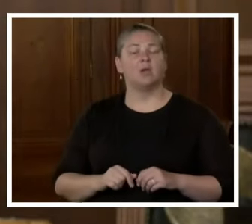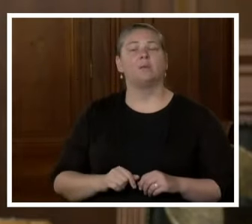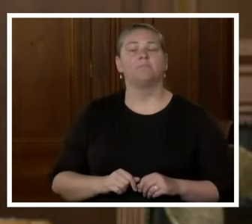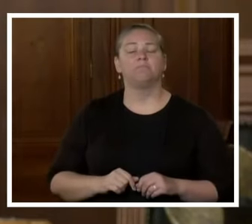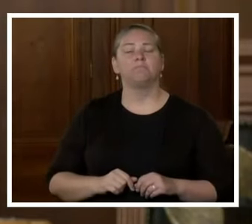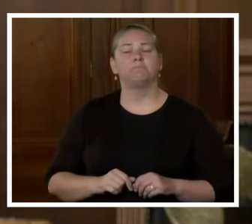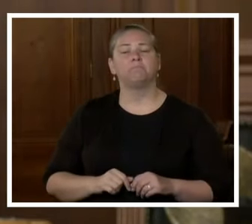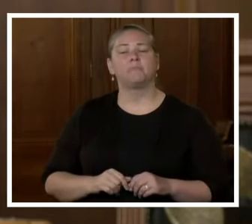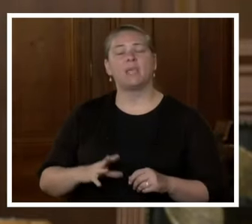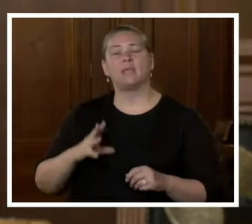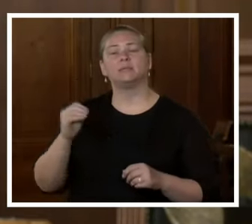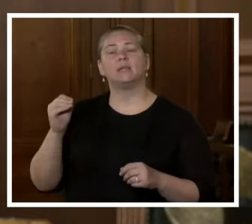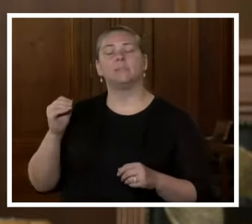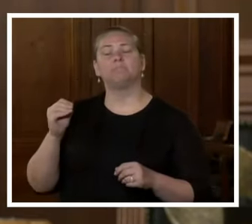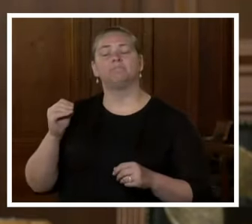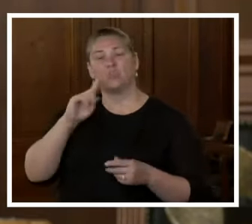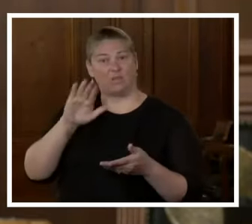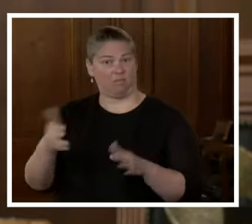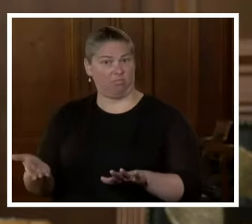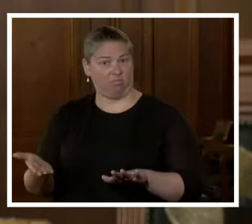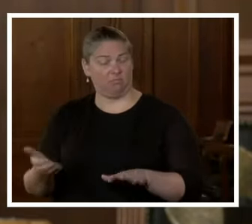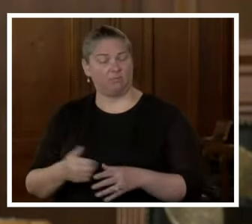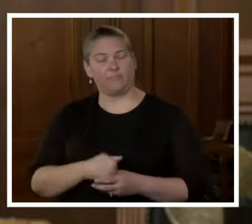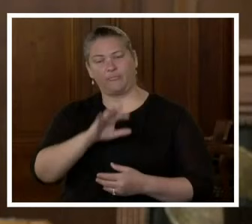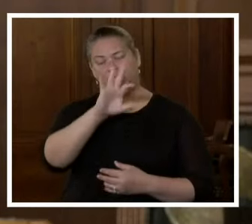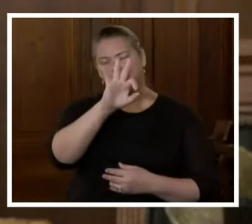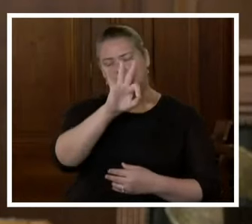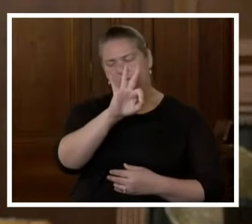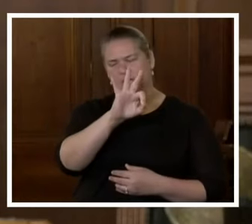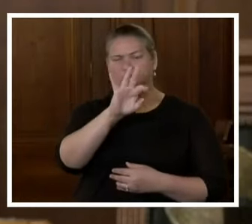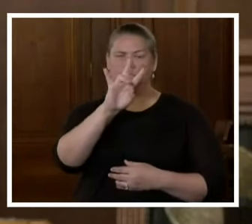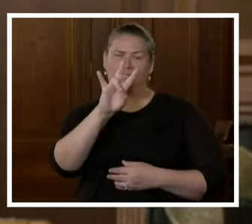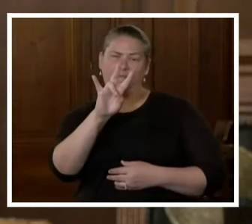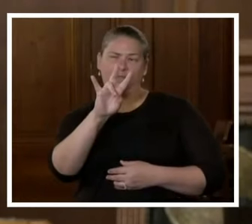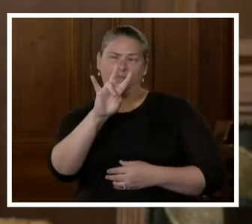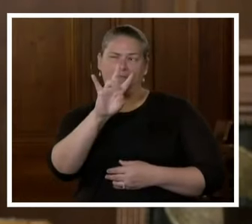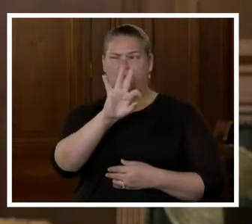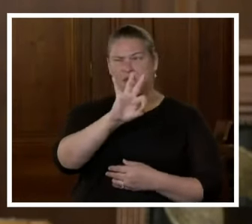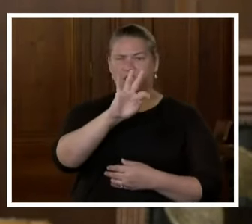I AM NOT GOING TO BE A GOVERNOR